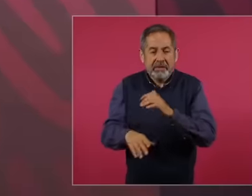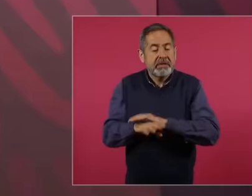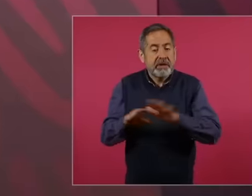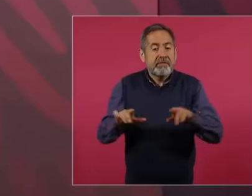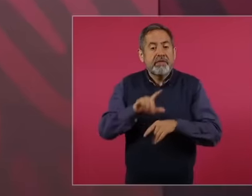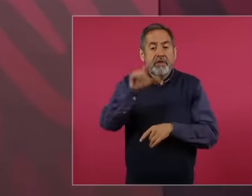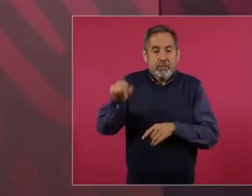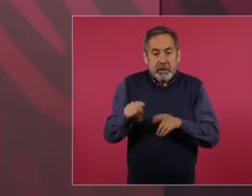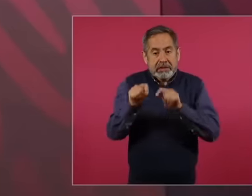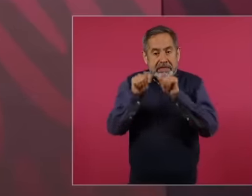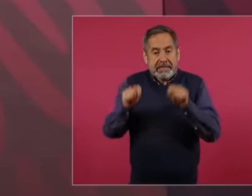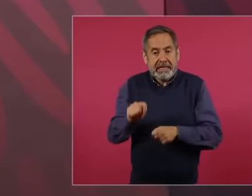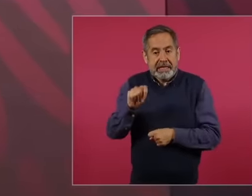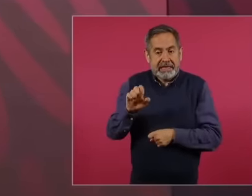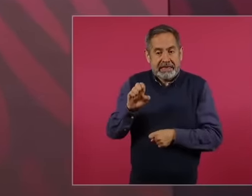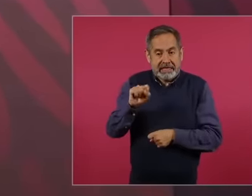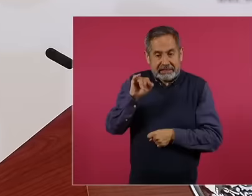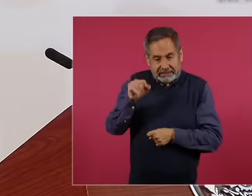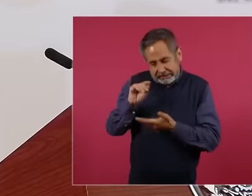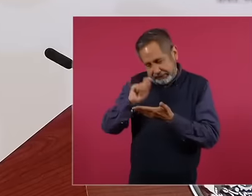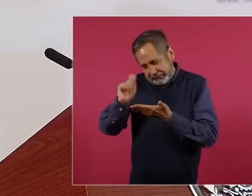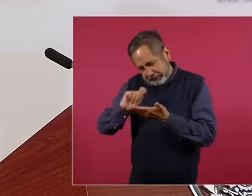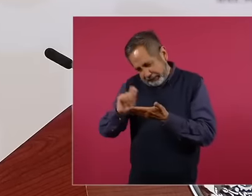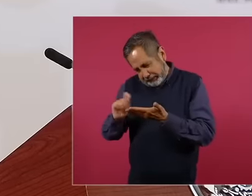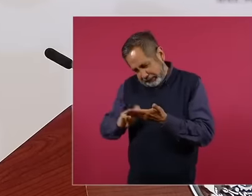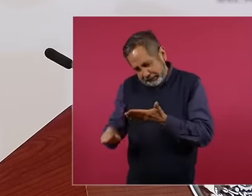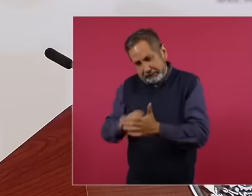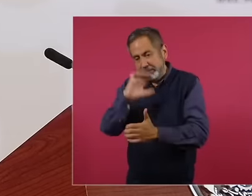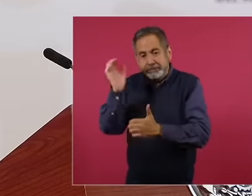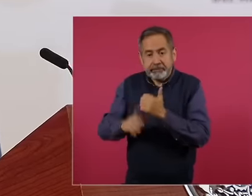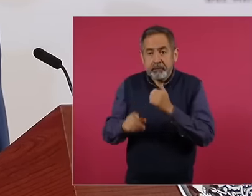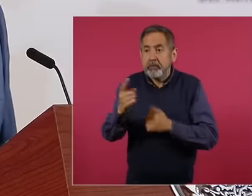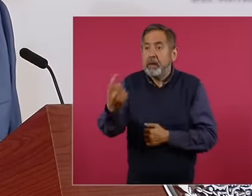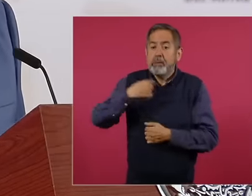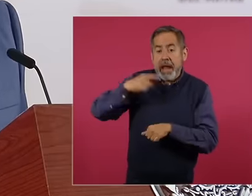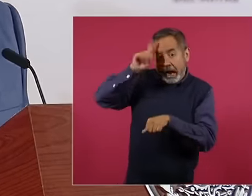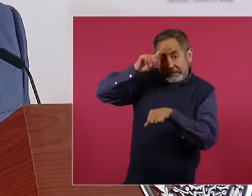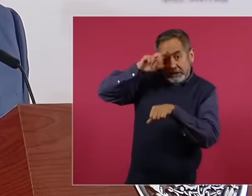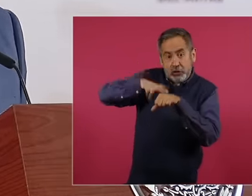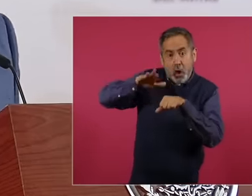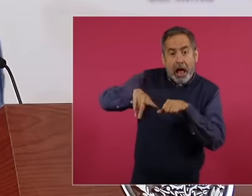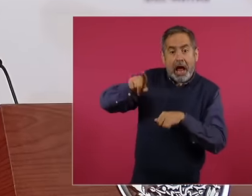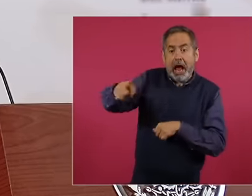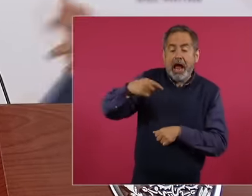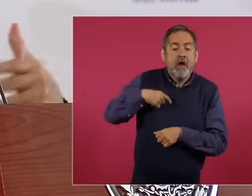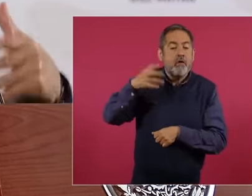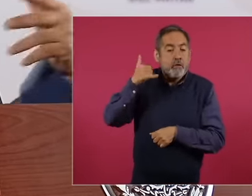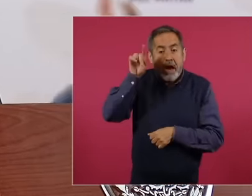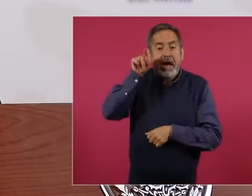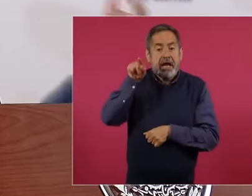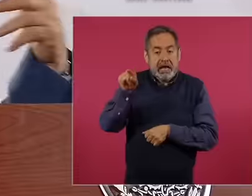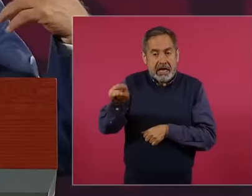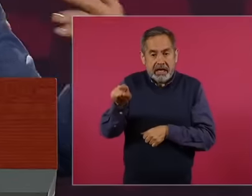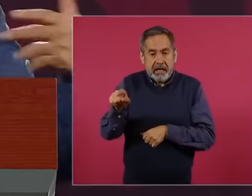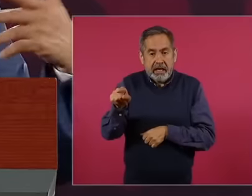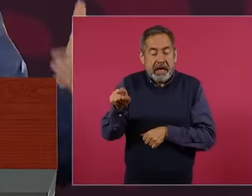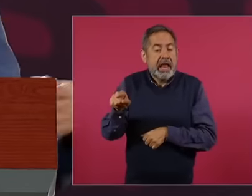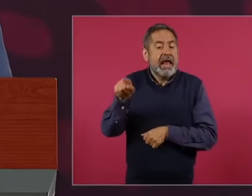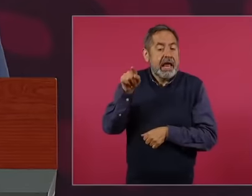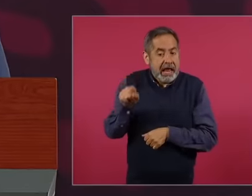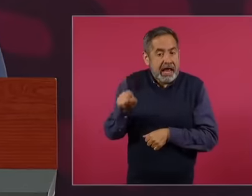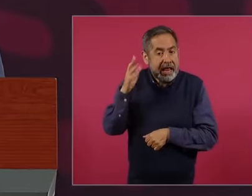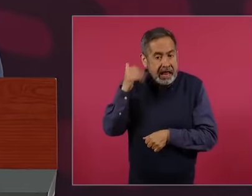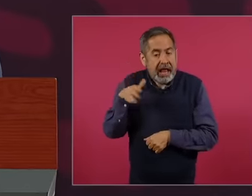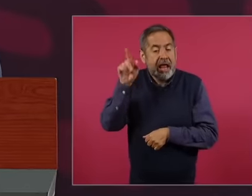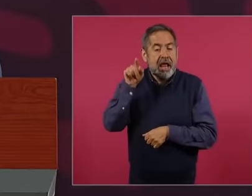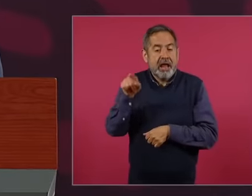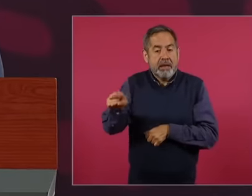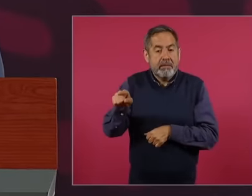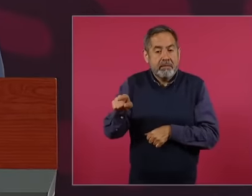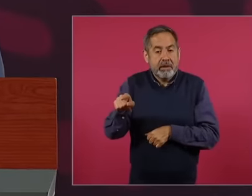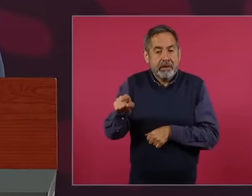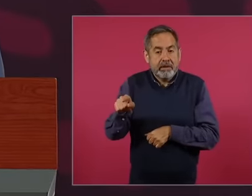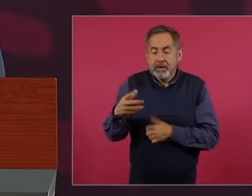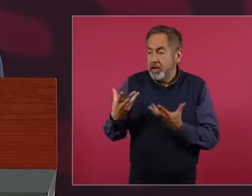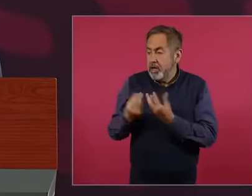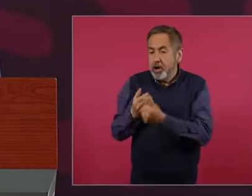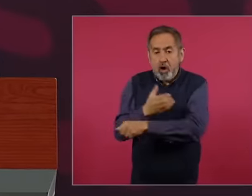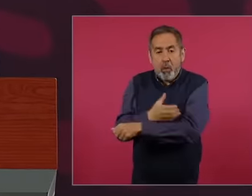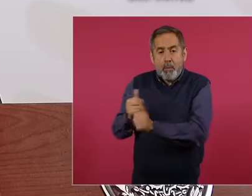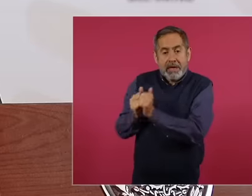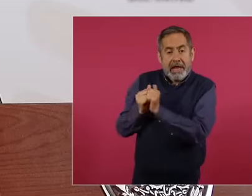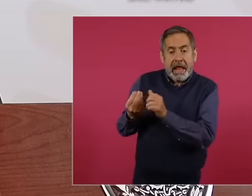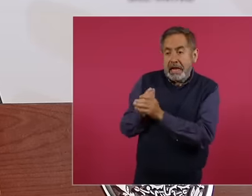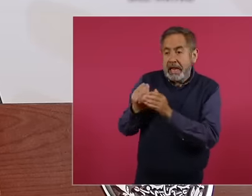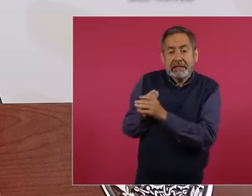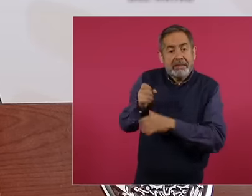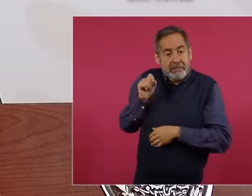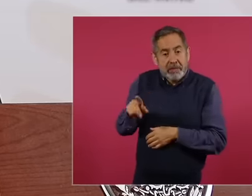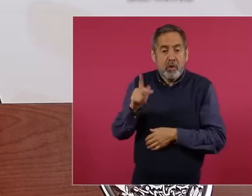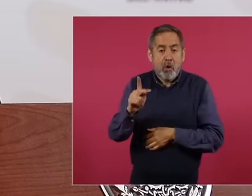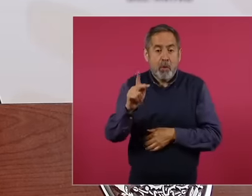thesis and my thesis advisor was who had been my classmate Paulina